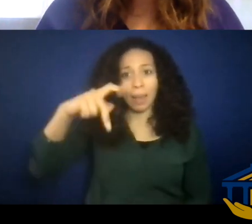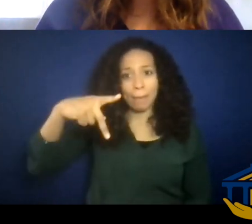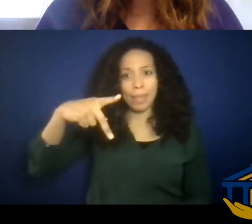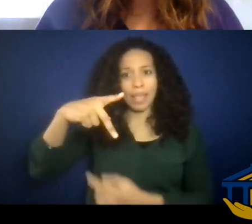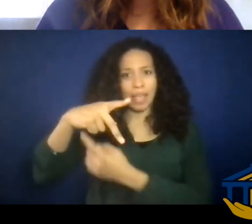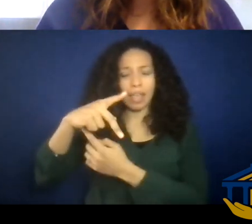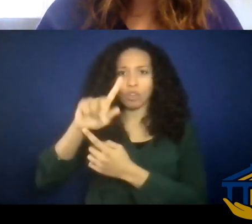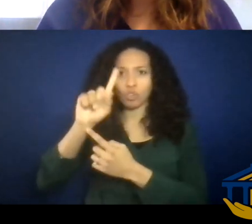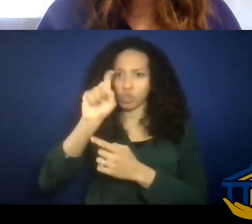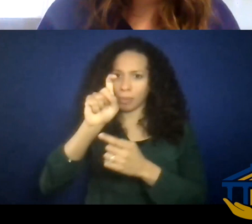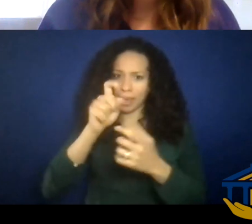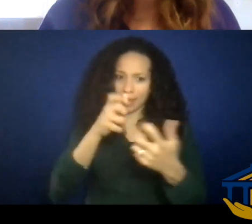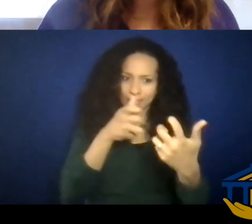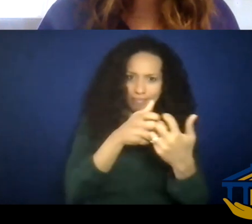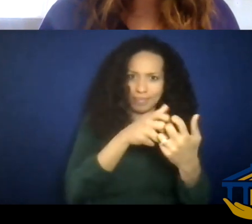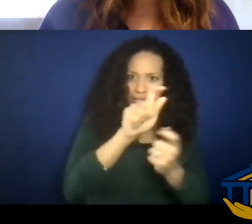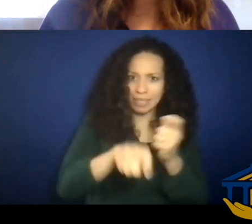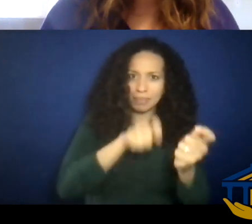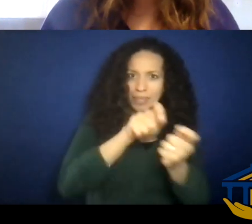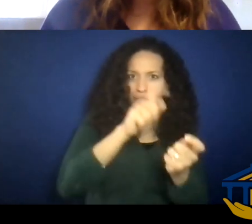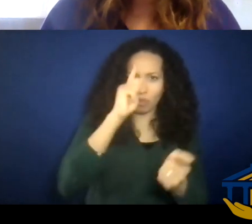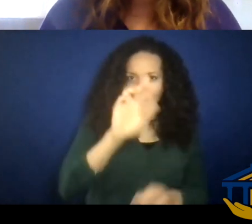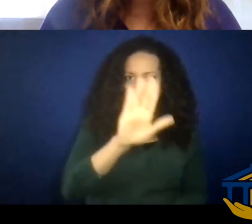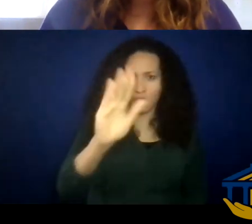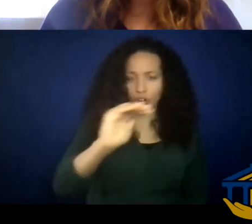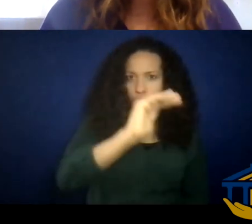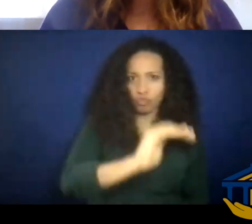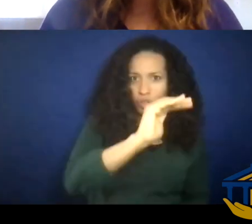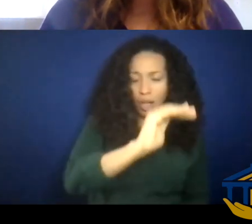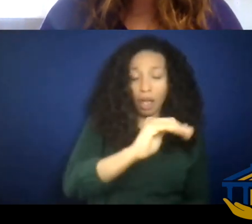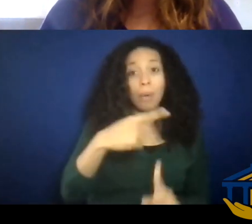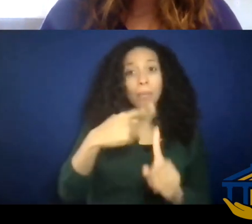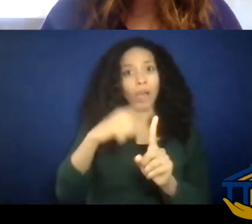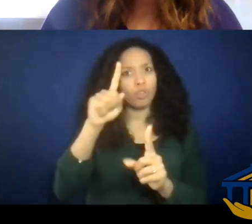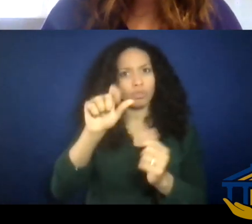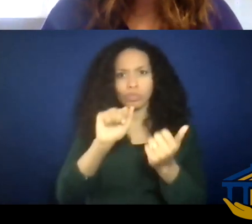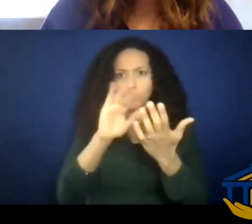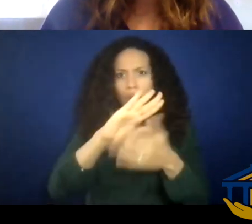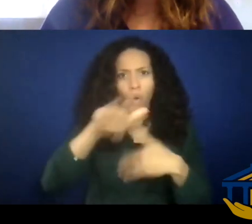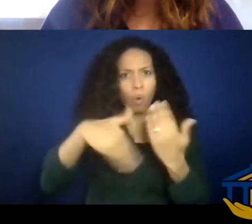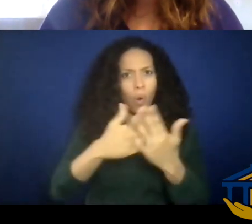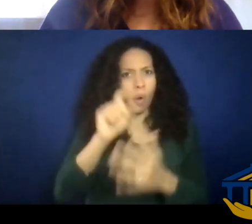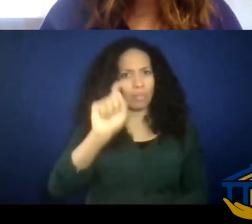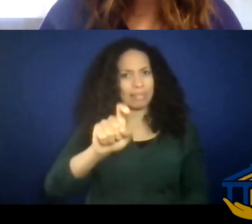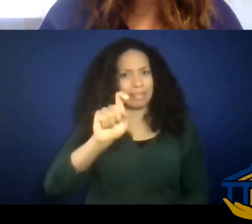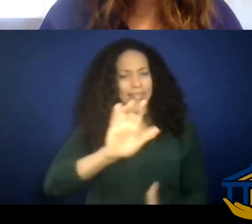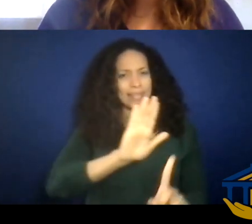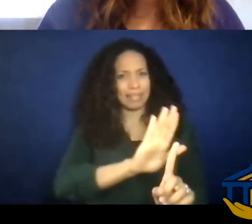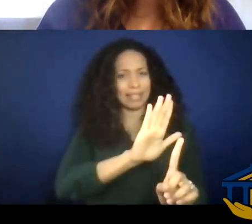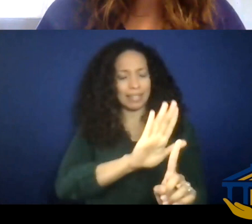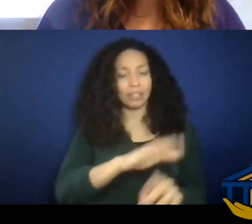be addressing all the needs so every conversation and every meeting should be very student focused.